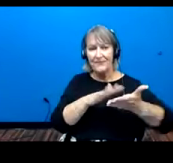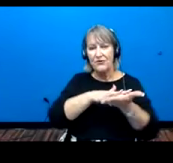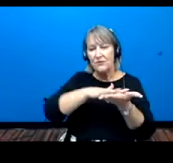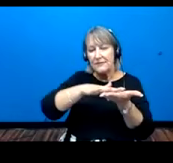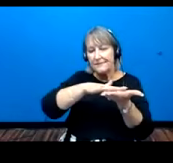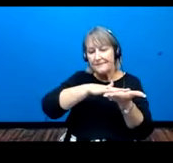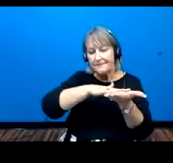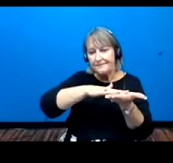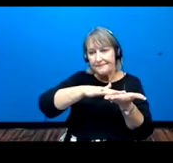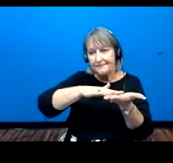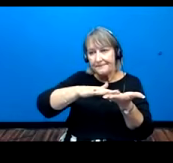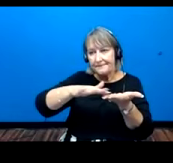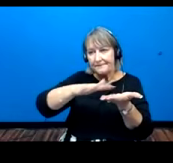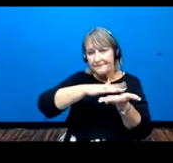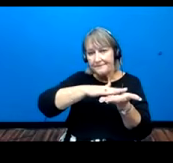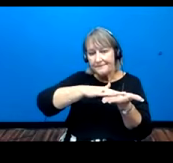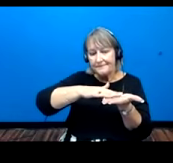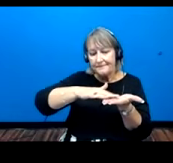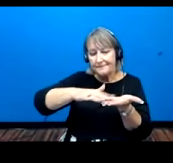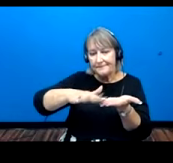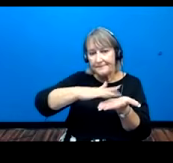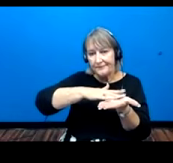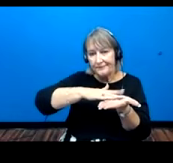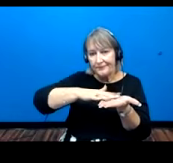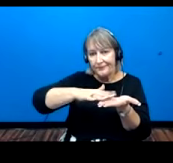across the pages of a book that's in braille.